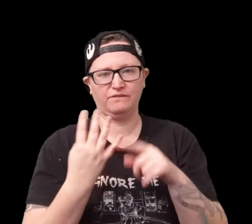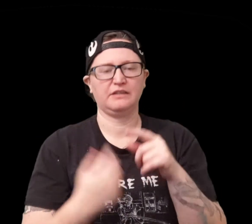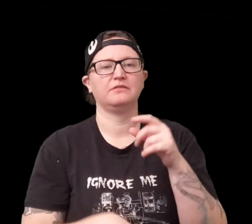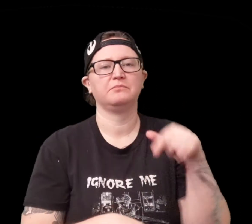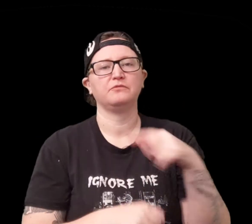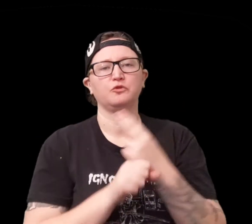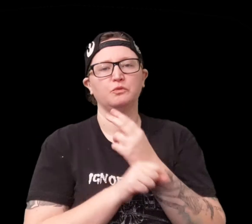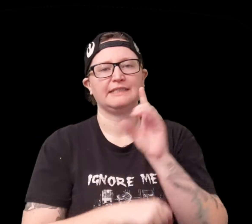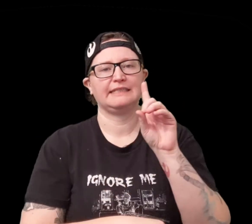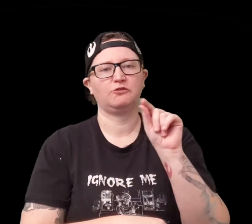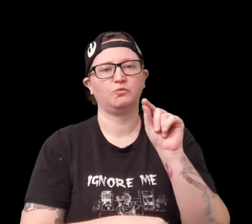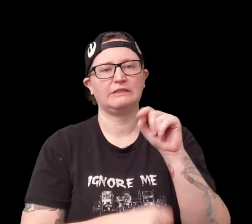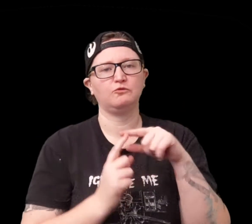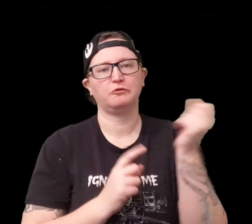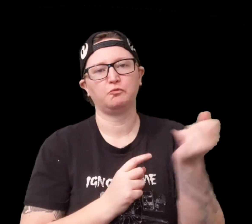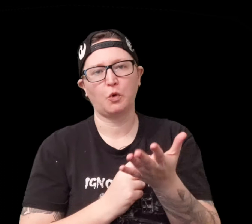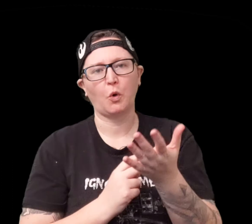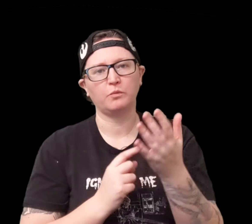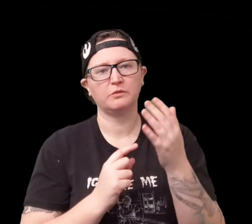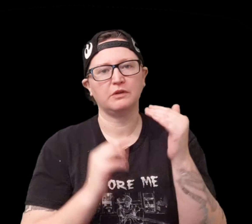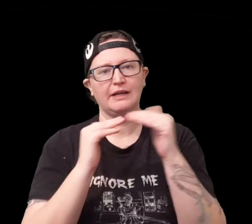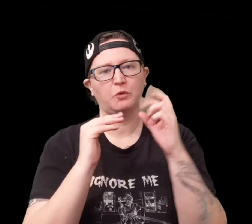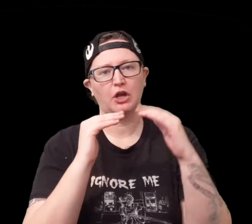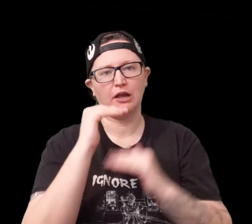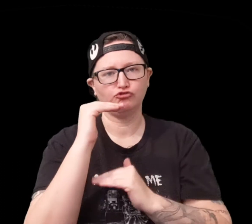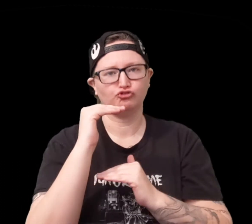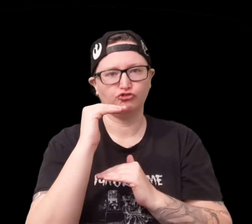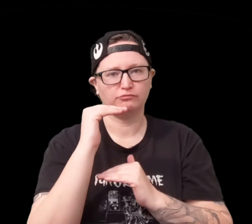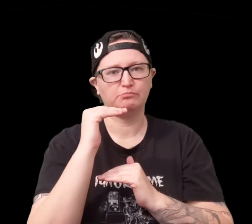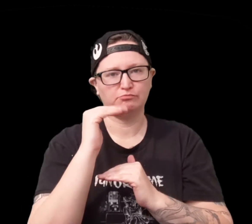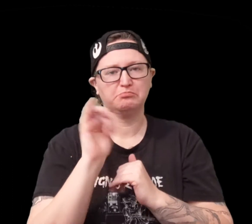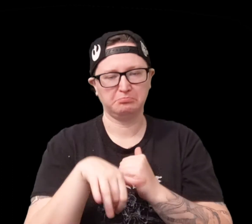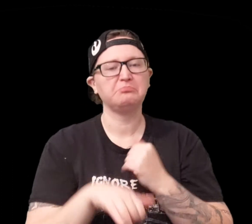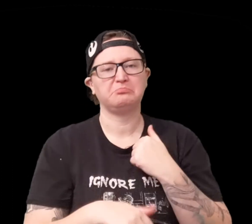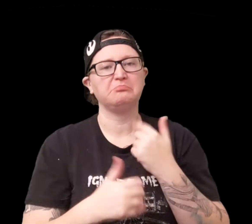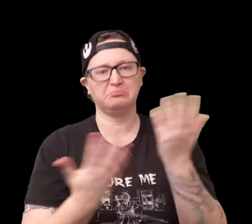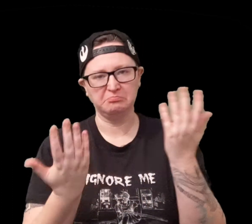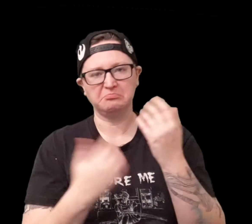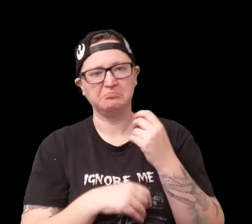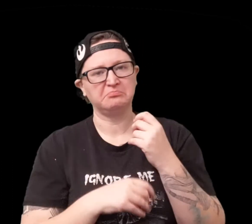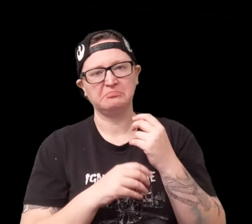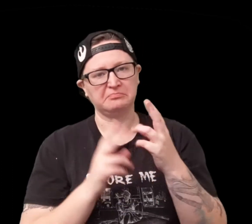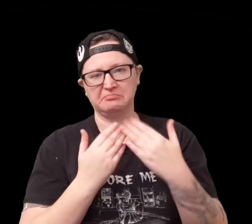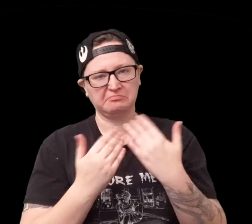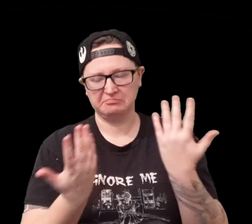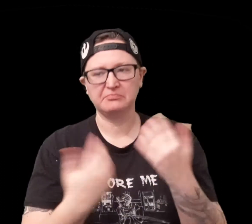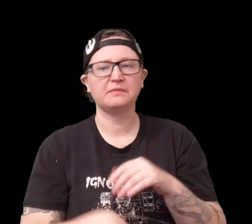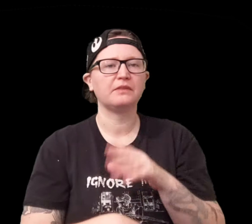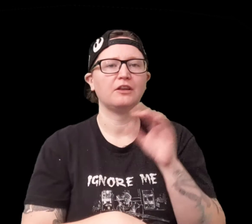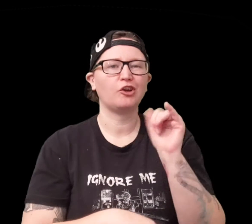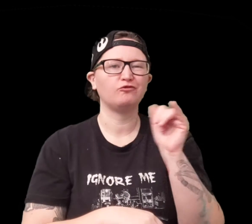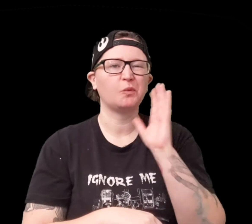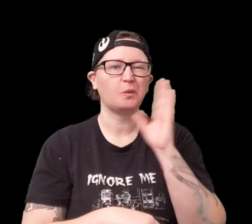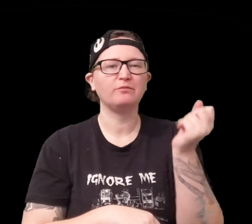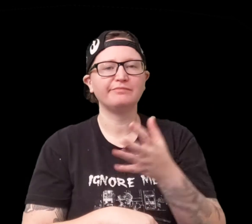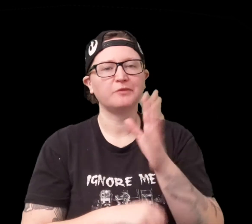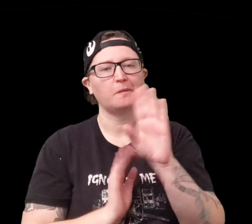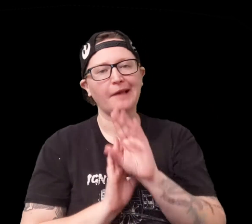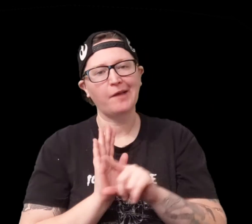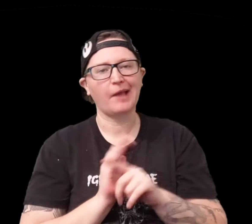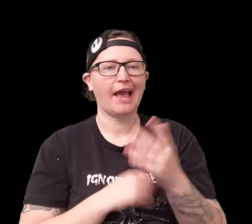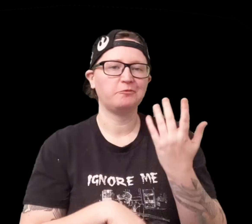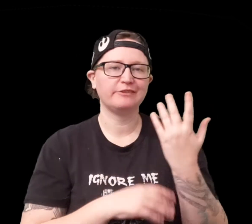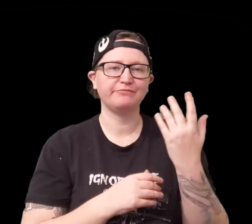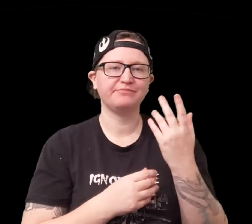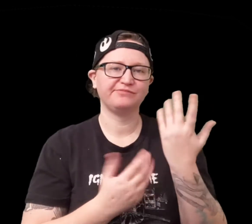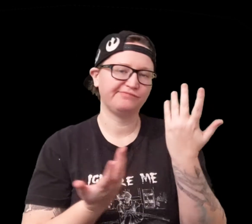that's all they had and this uses a d20 to roll um equal or less than so pretty easy also you'll roll